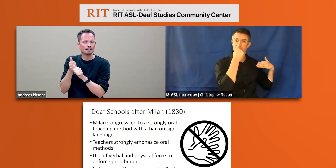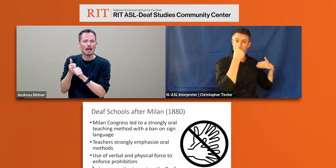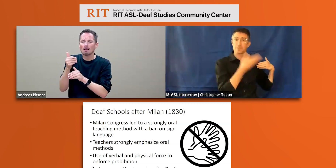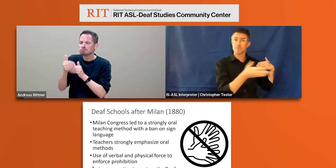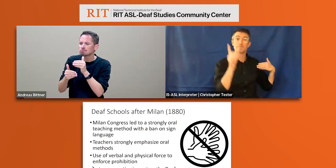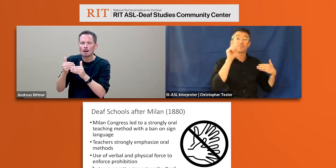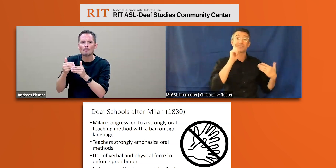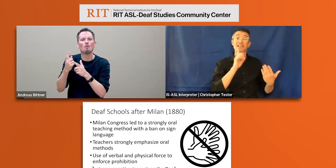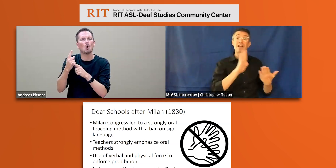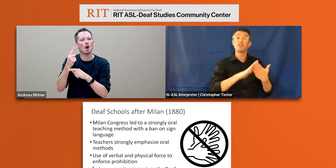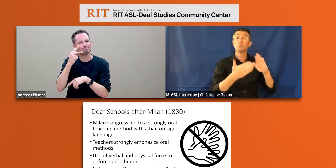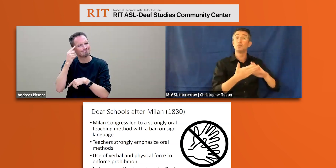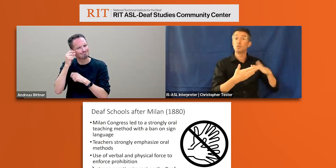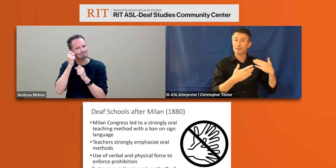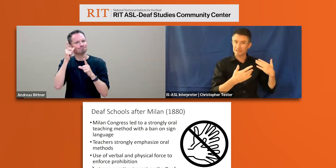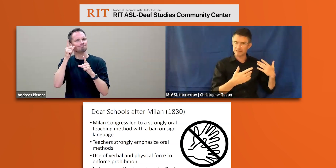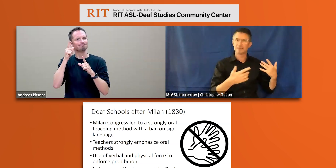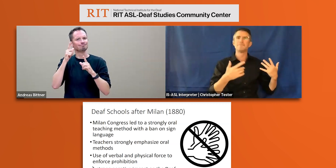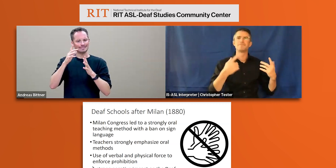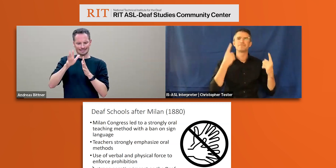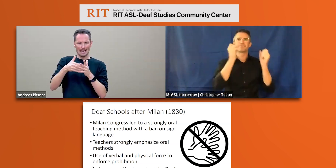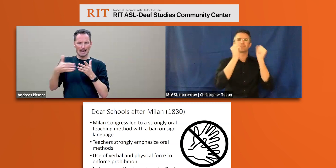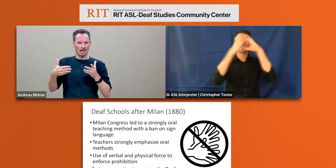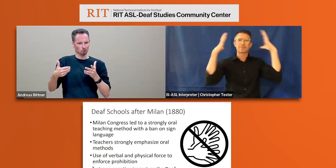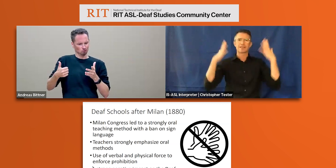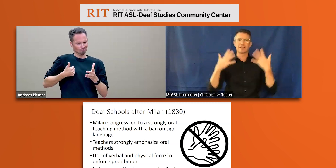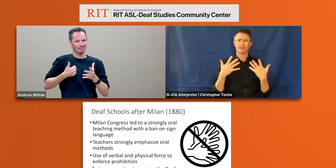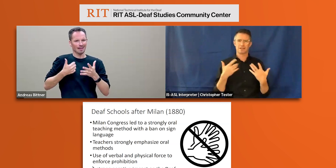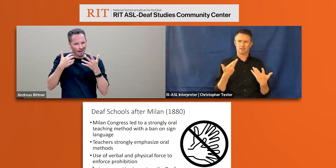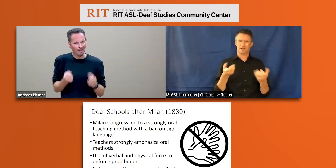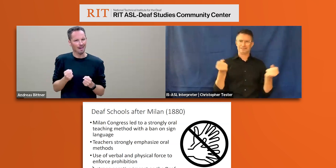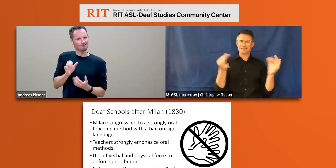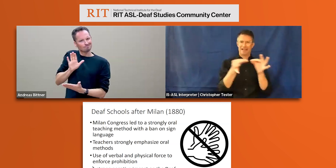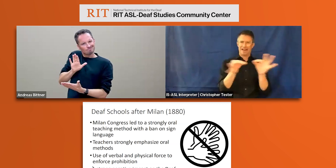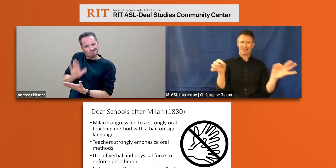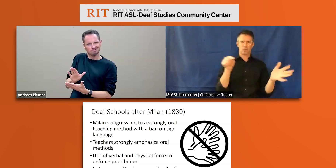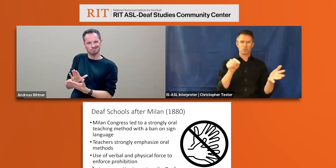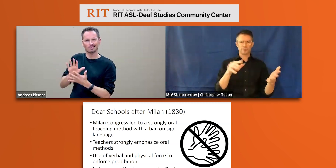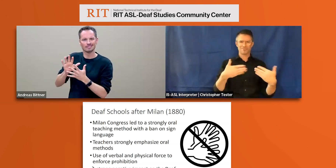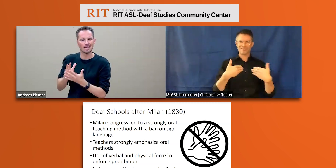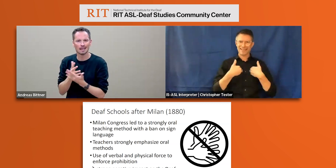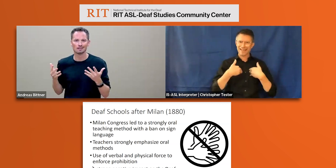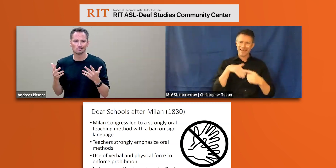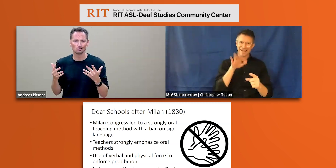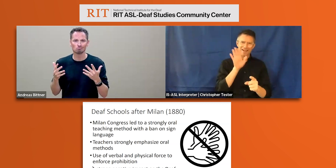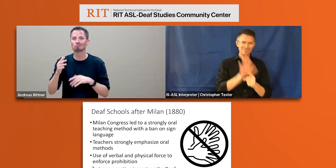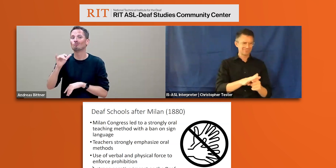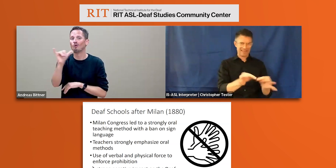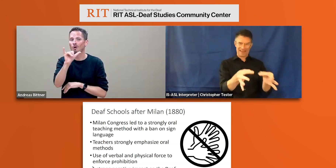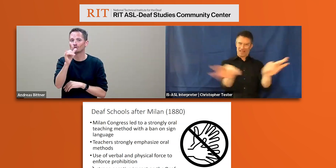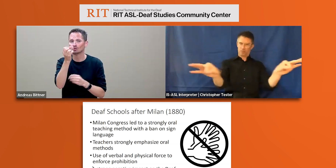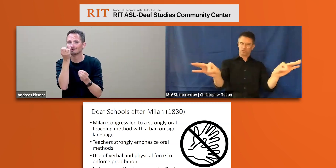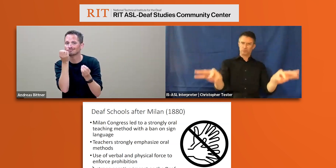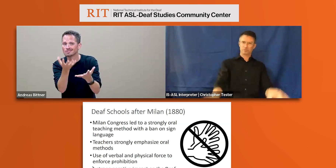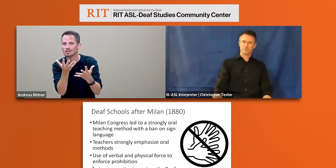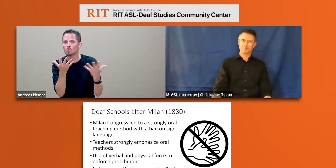So, that era had a huge impact on the Deaf community and sign language.